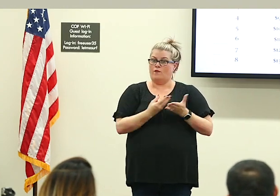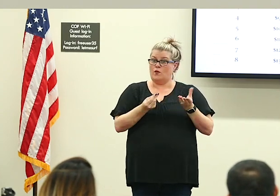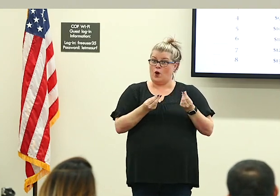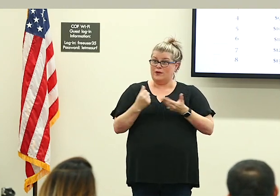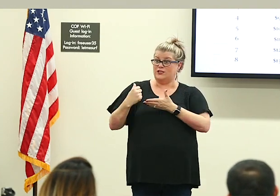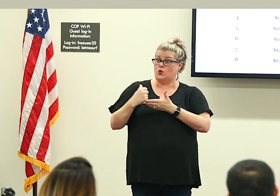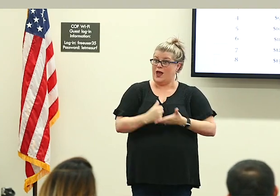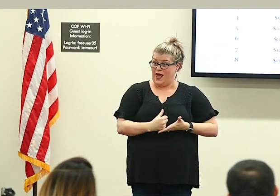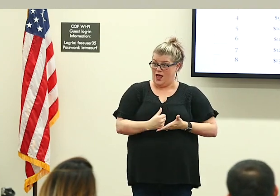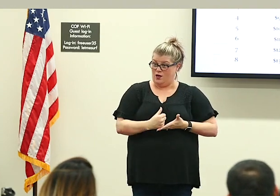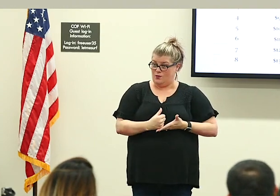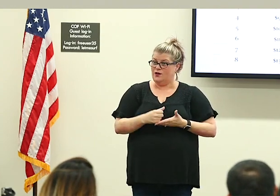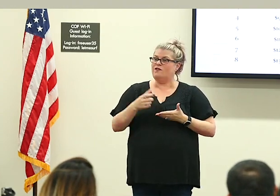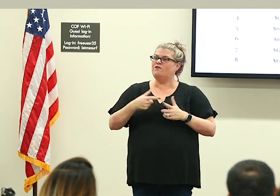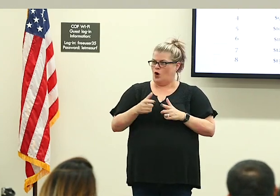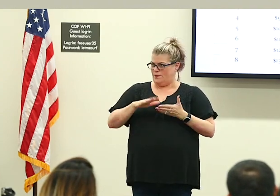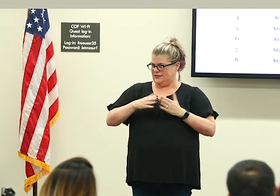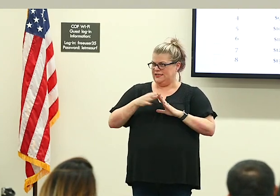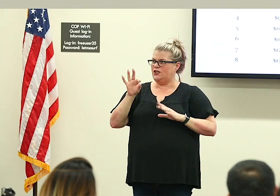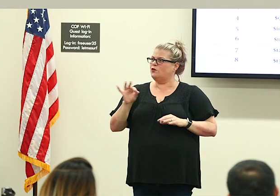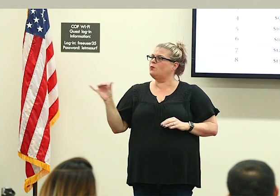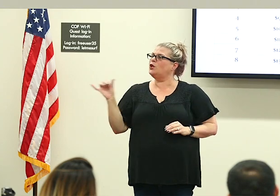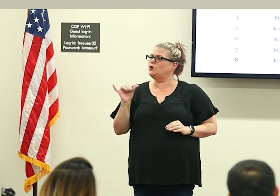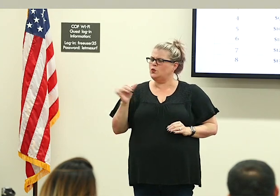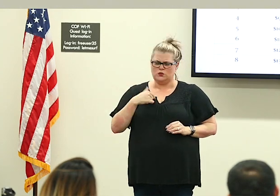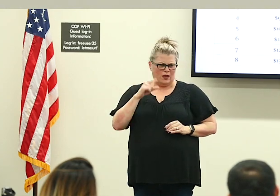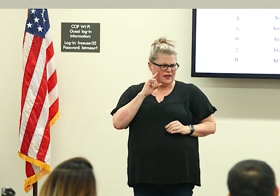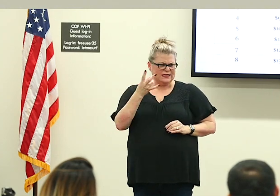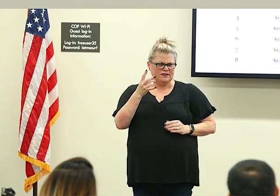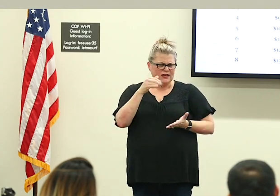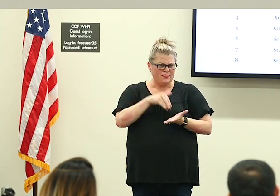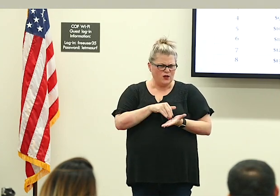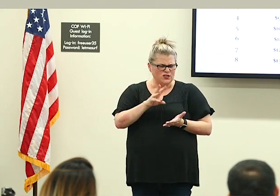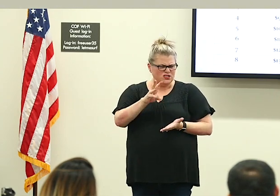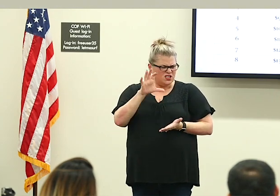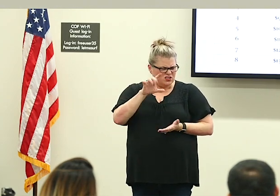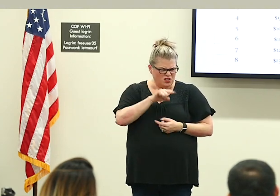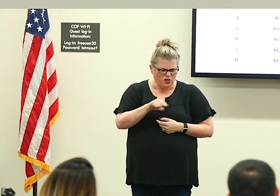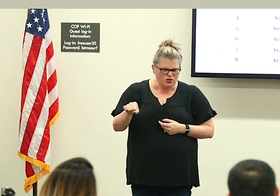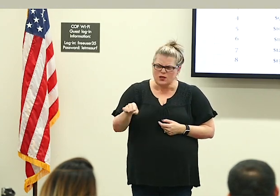from the city of Fremont too. I think it's $17,600 or so per home.